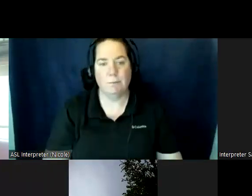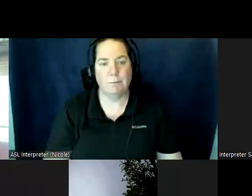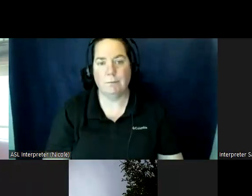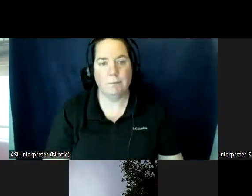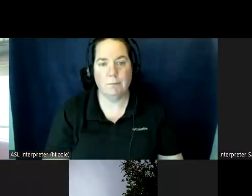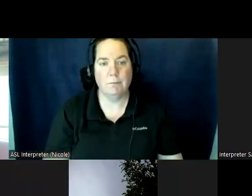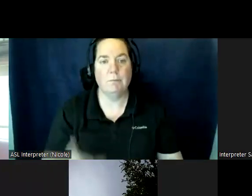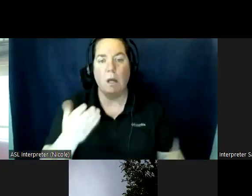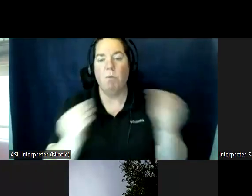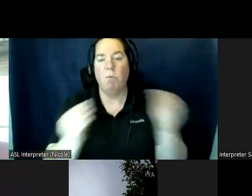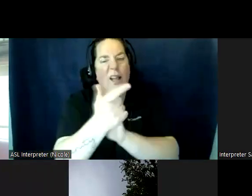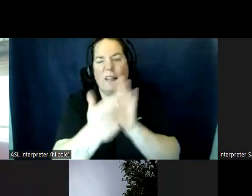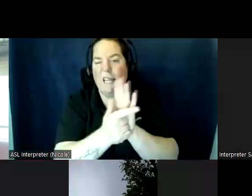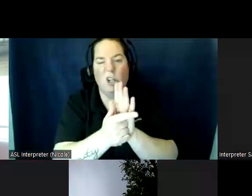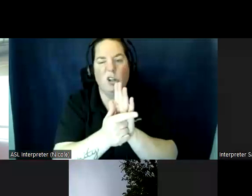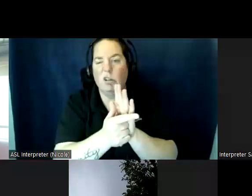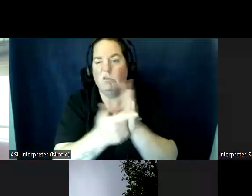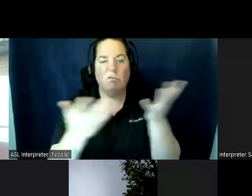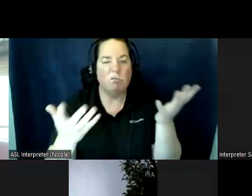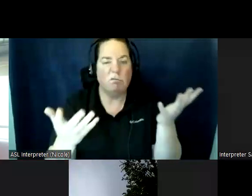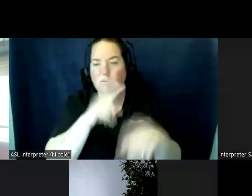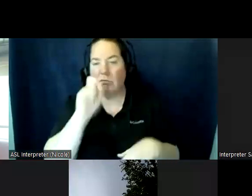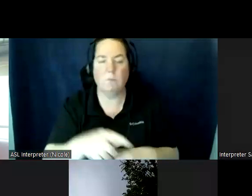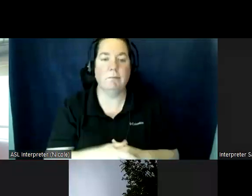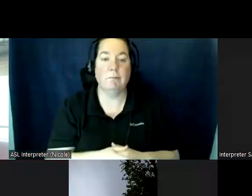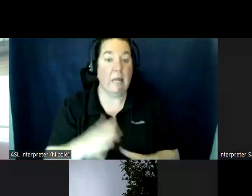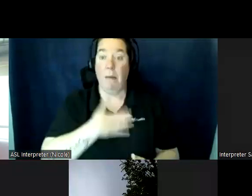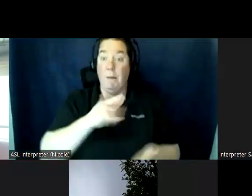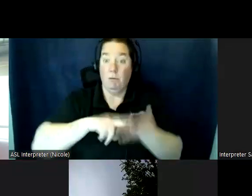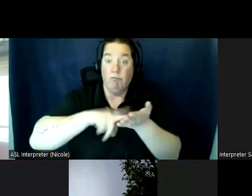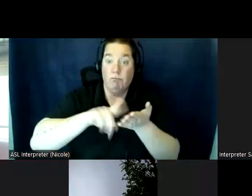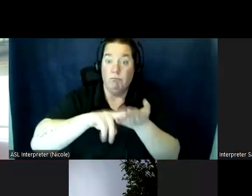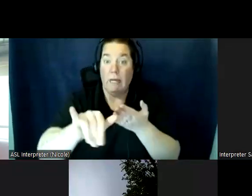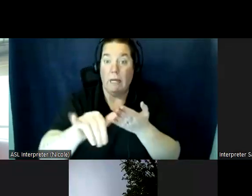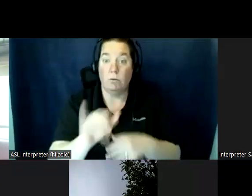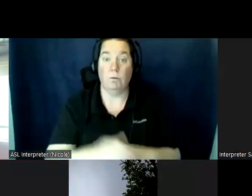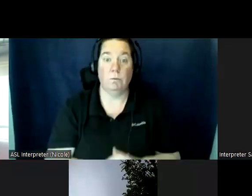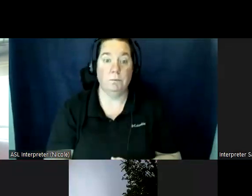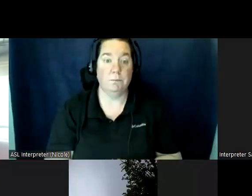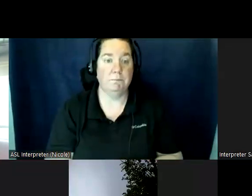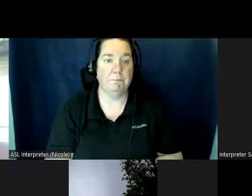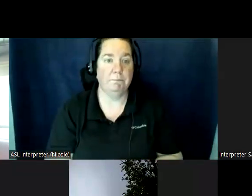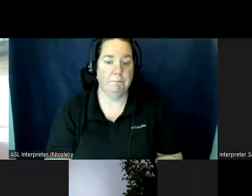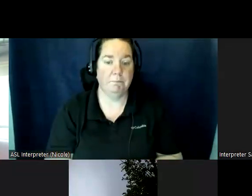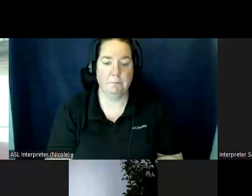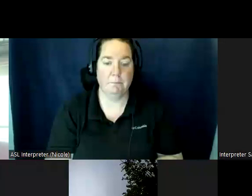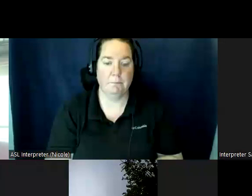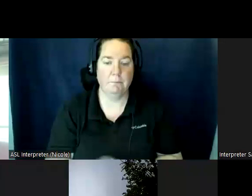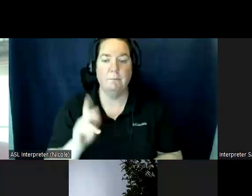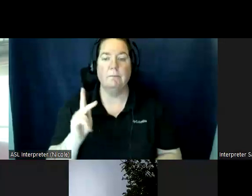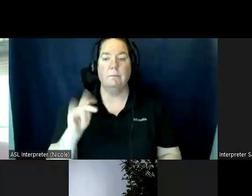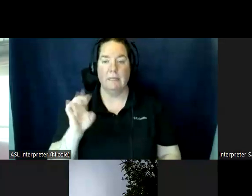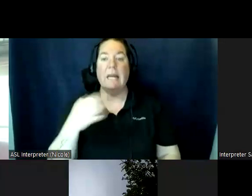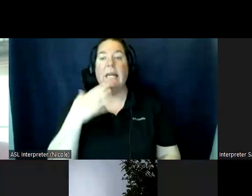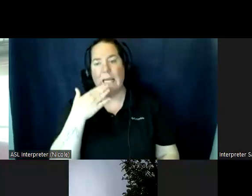more of a legal legislative question that I'm happy to look into after this. Thank yo. We